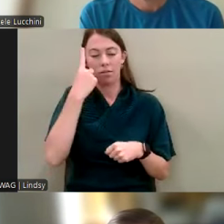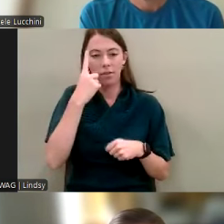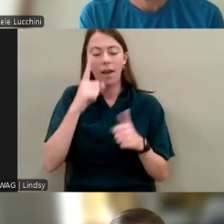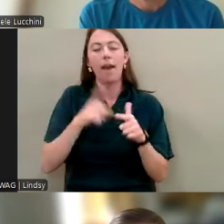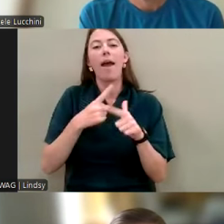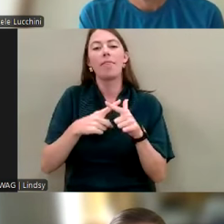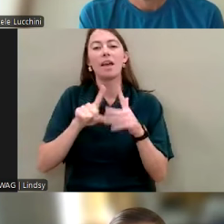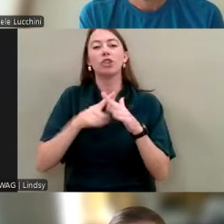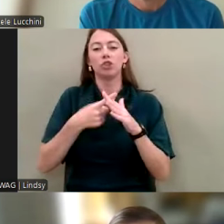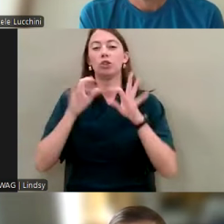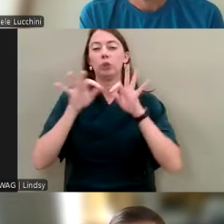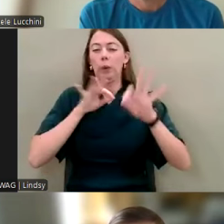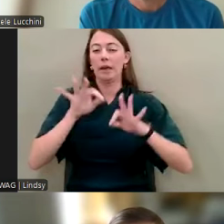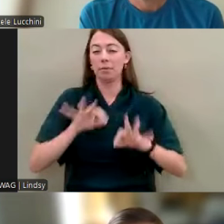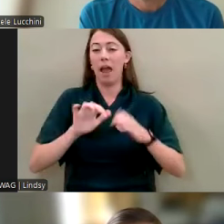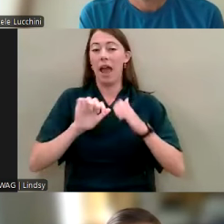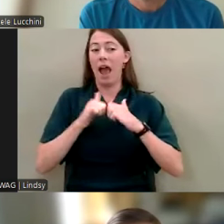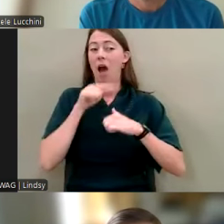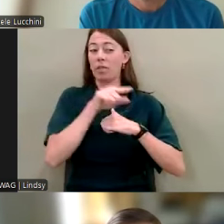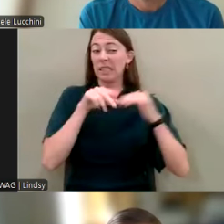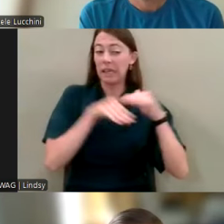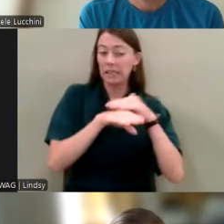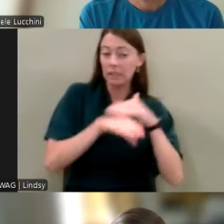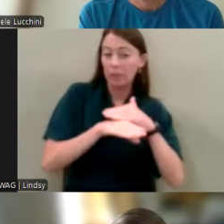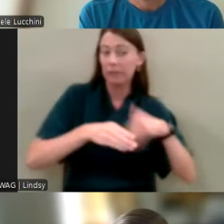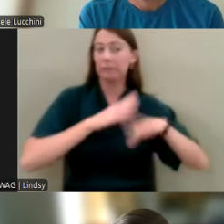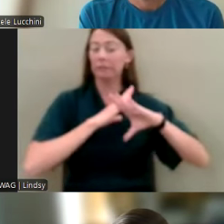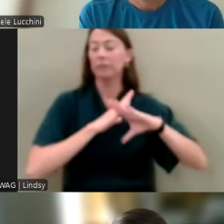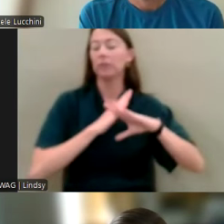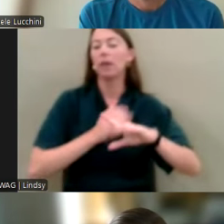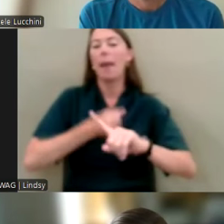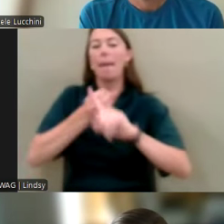you know, the impacts to the customer base if accessibility isn't, you know,